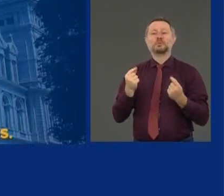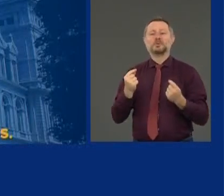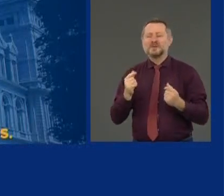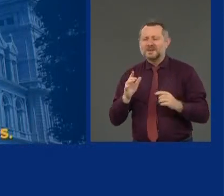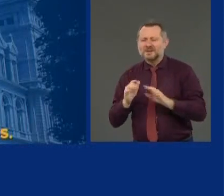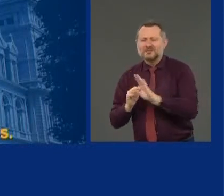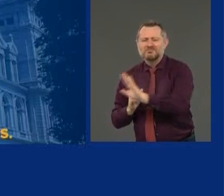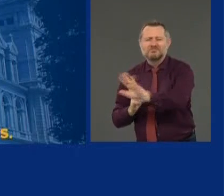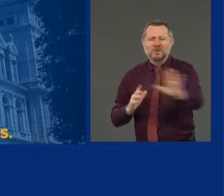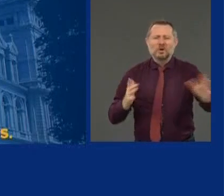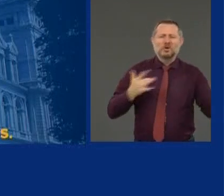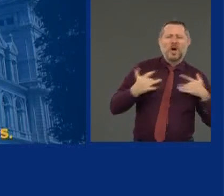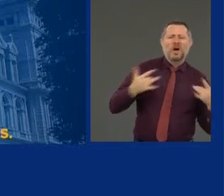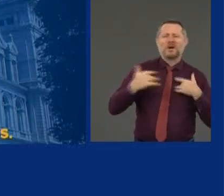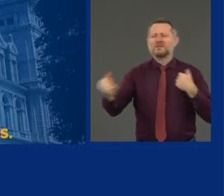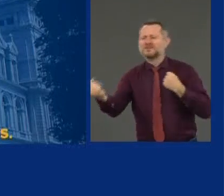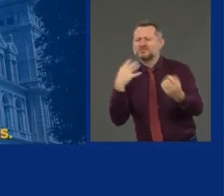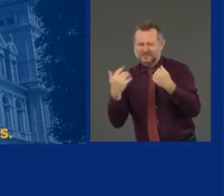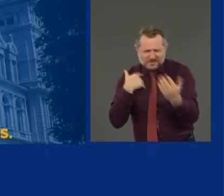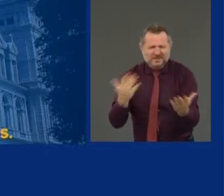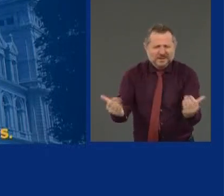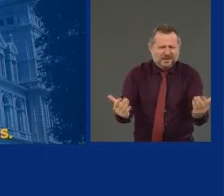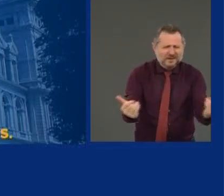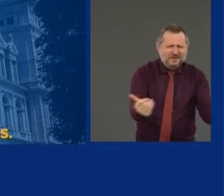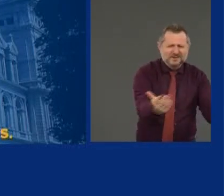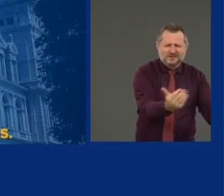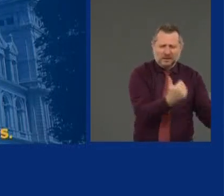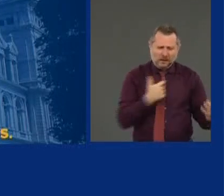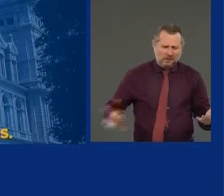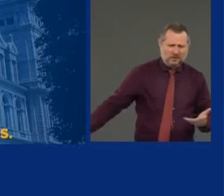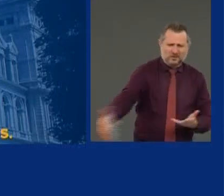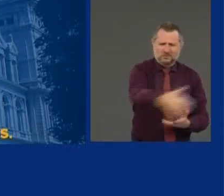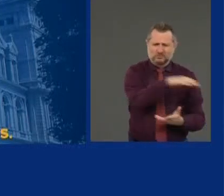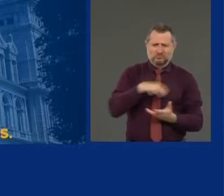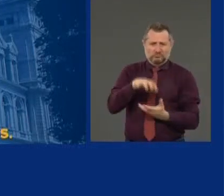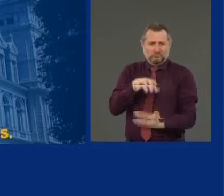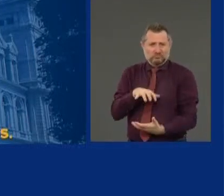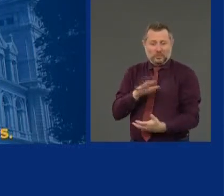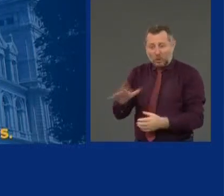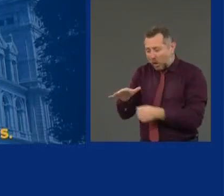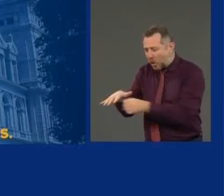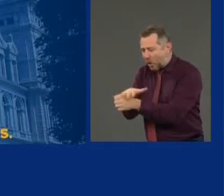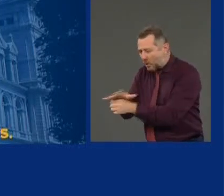I'M VERY EXCITED ABOUT THE NEW YORK STATE POLICE REFORM AND COLLABORATIVE.